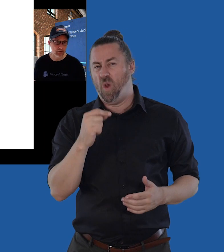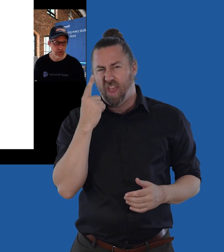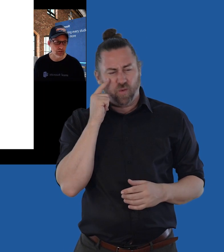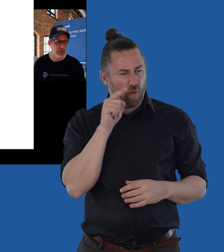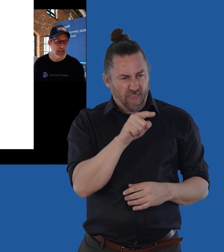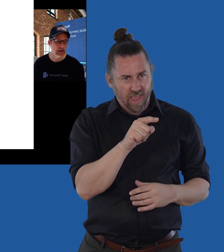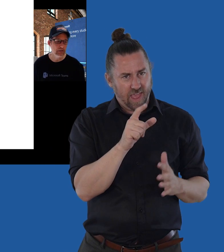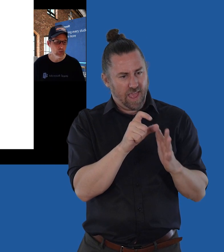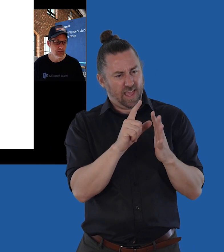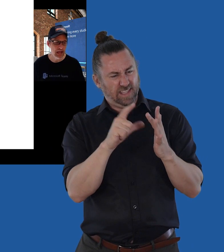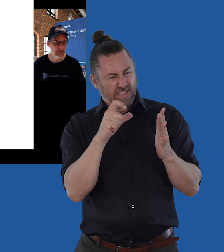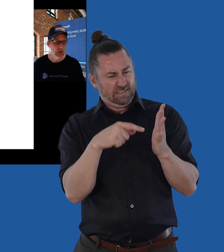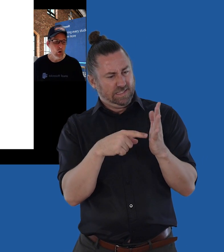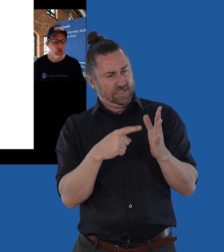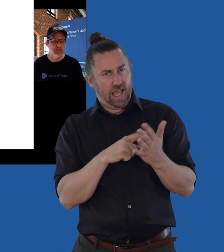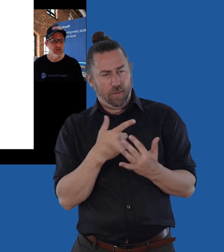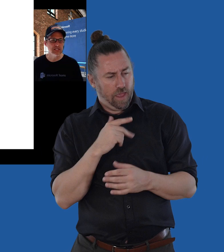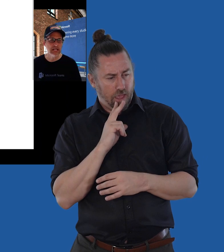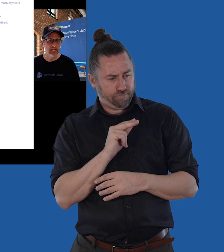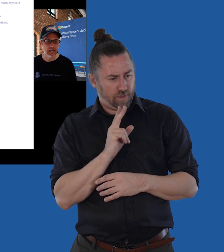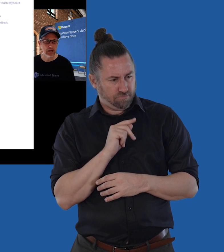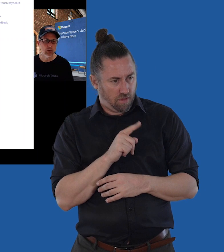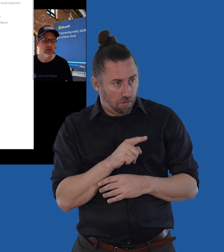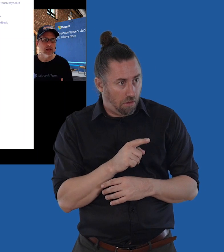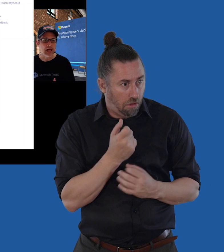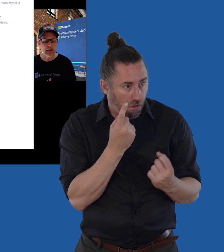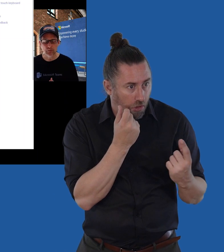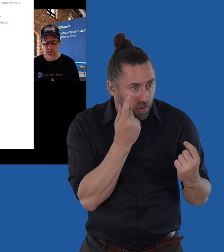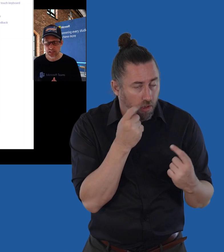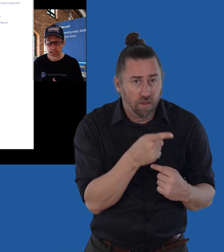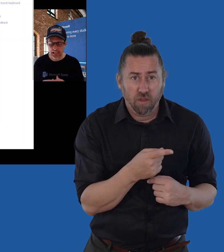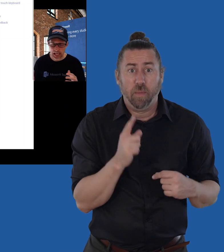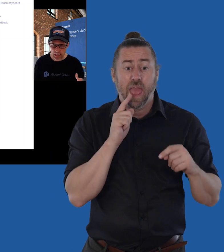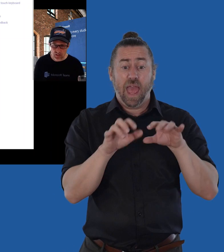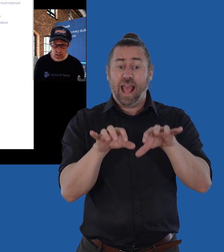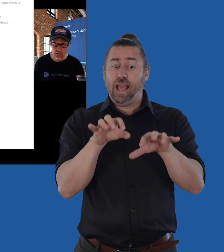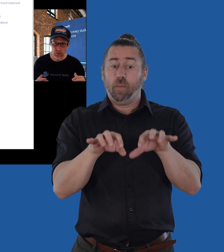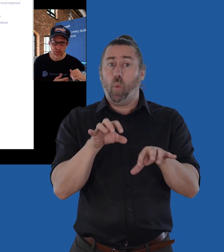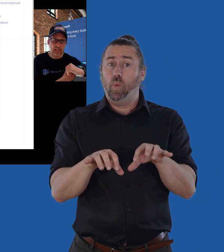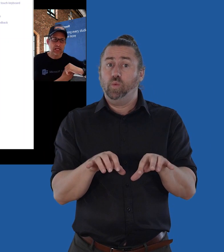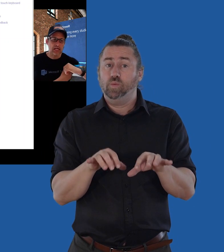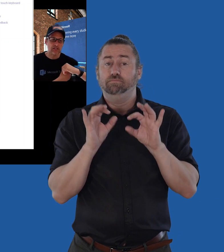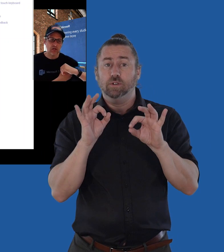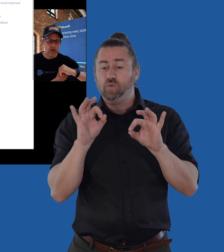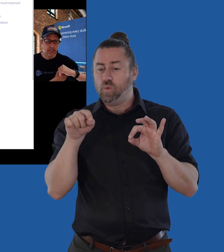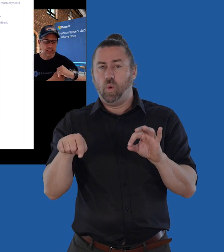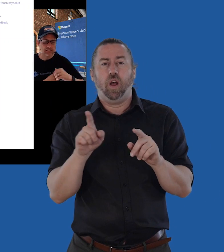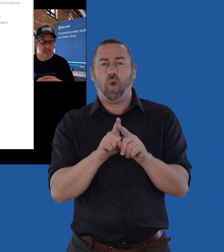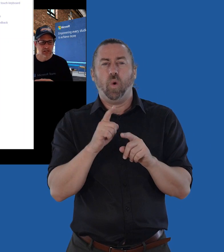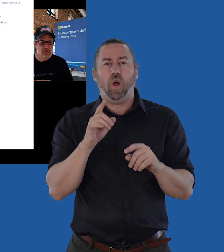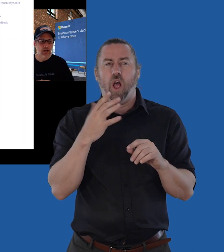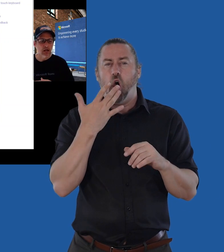and have a bit of a play around with that. Also setting the keyboard, setting keys, you know, sticky keys, and hotkeys, et cetera,